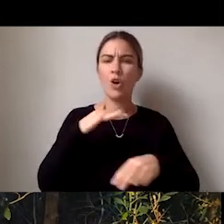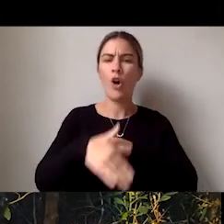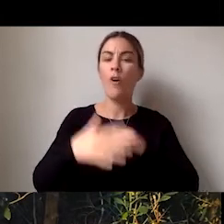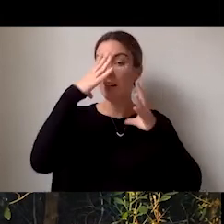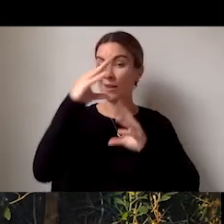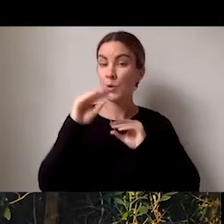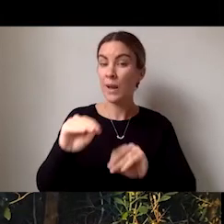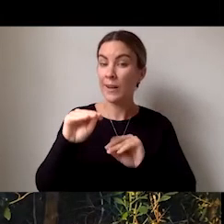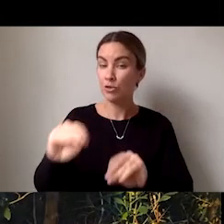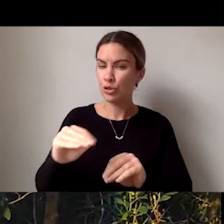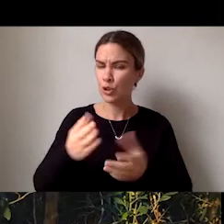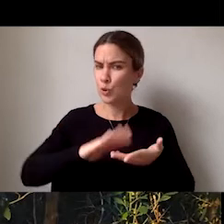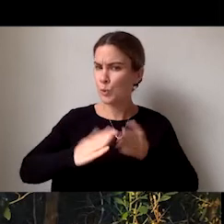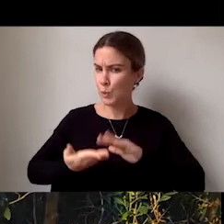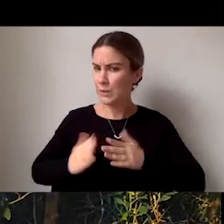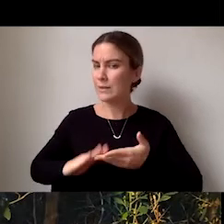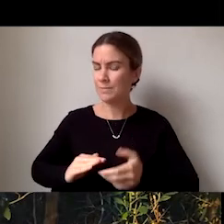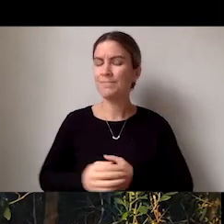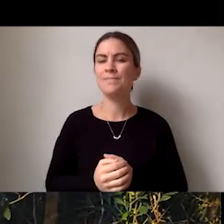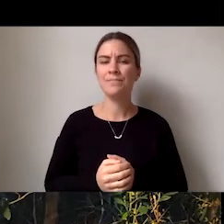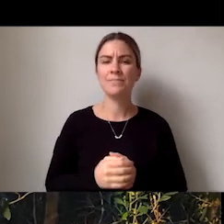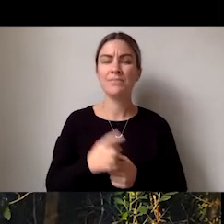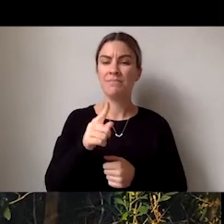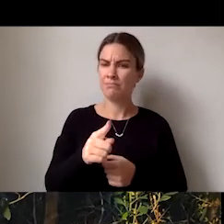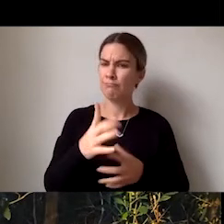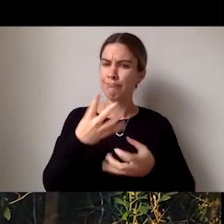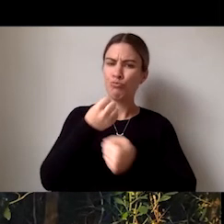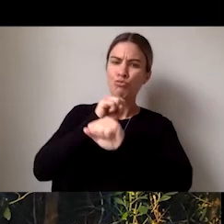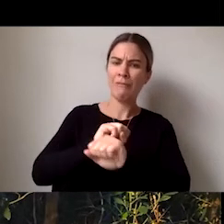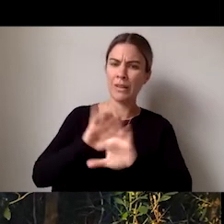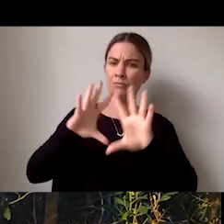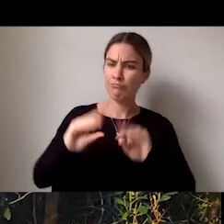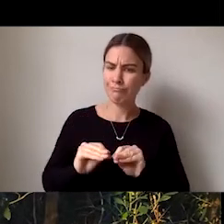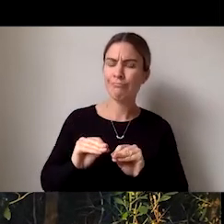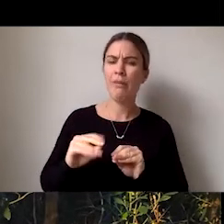A lot of that has involved the prevention of violence and sexual assault in a community organisation called